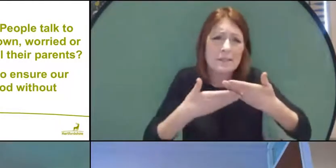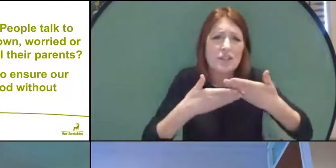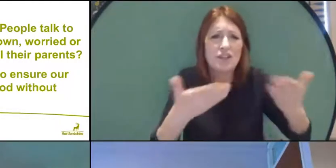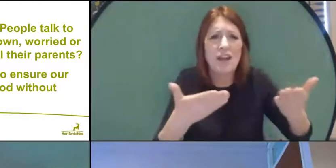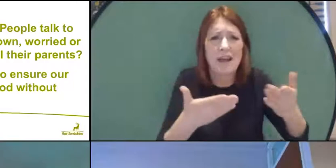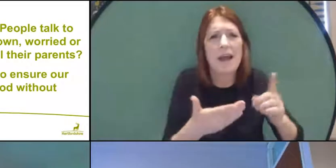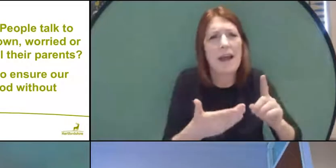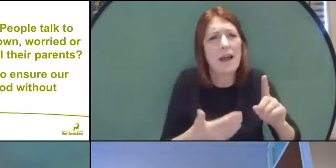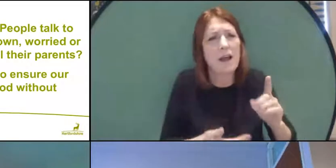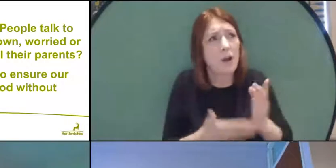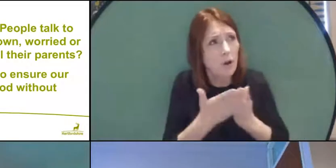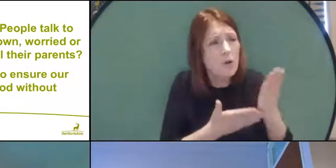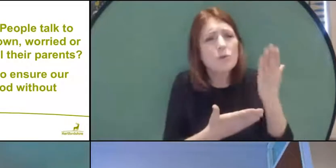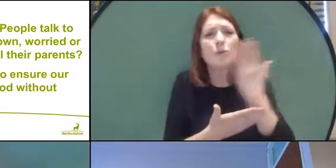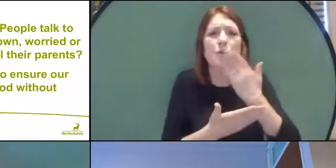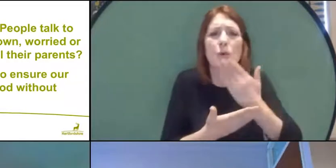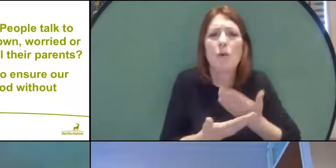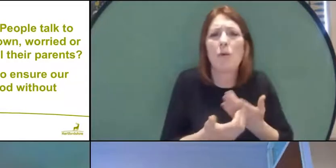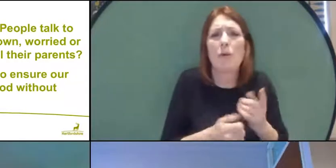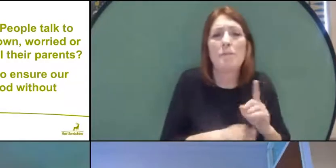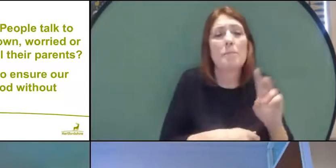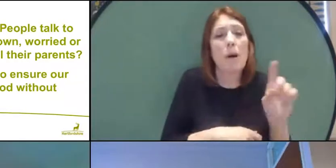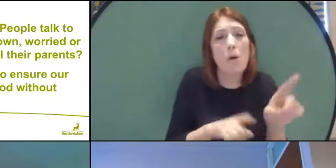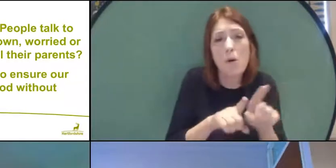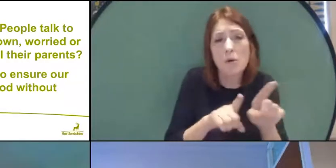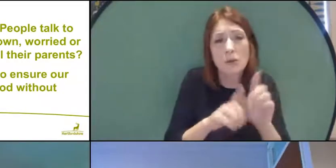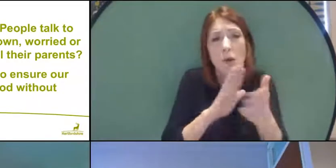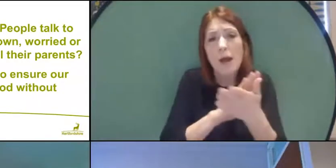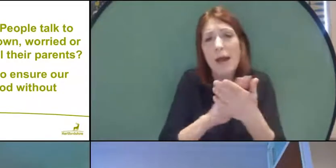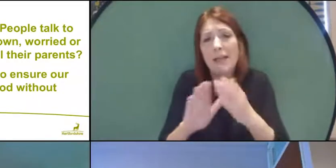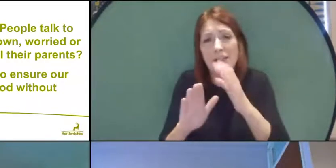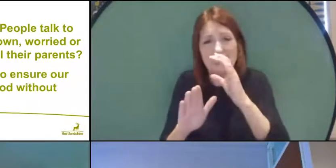first point of call, but there's also again on the HCC, website that JustTalkHerts.org